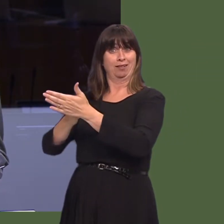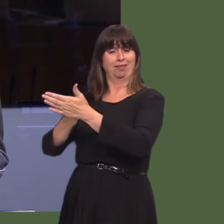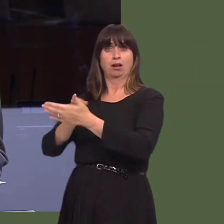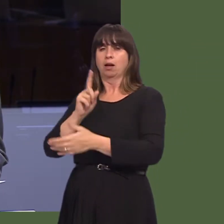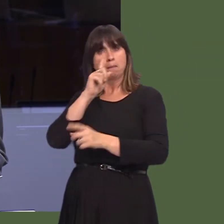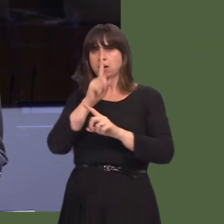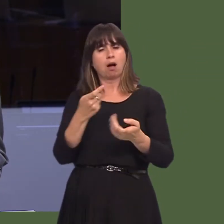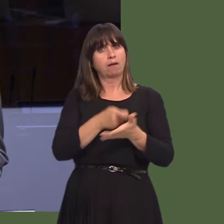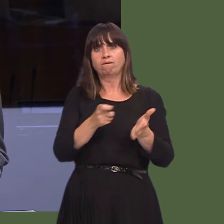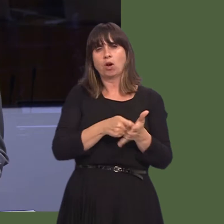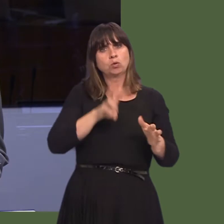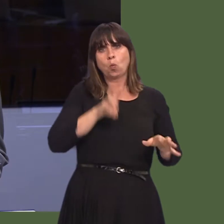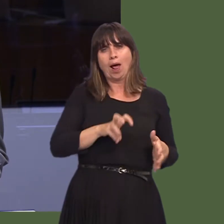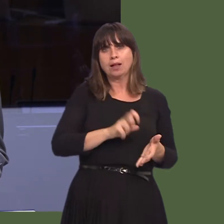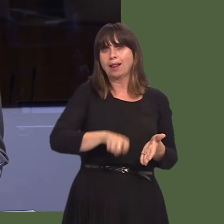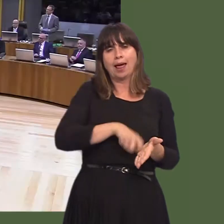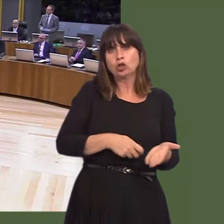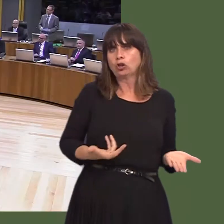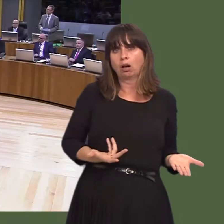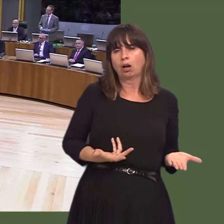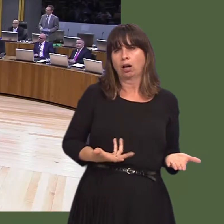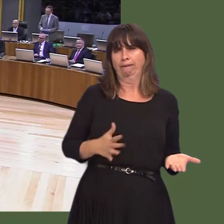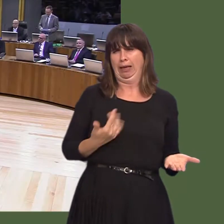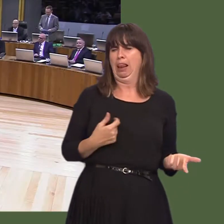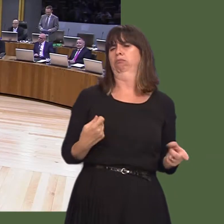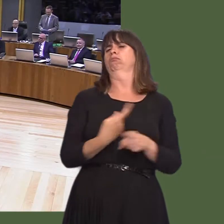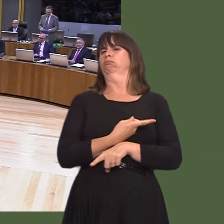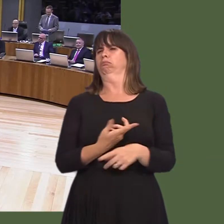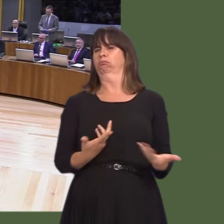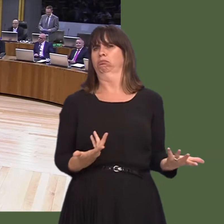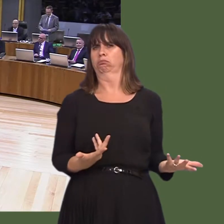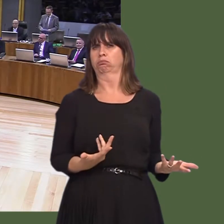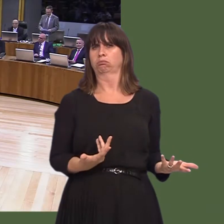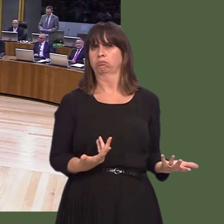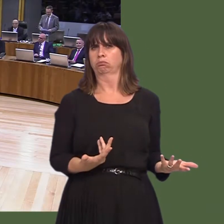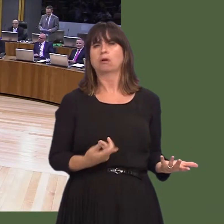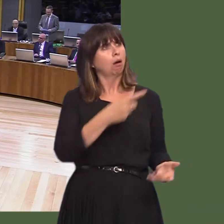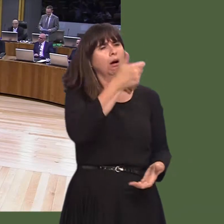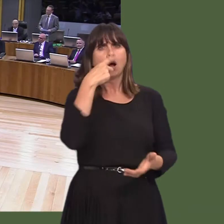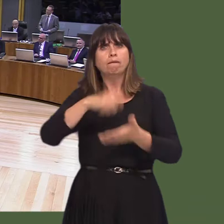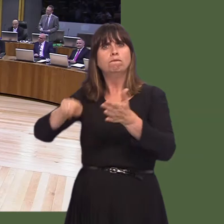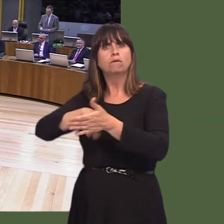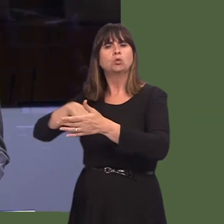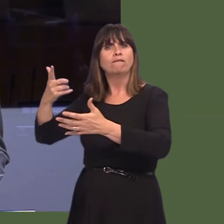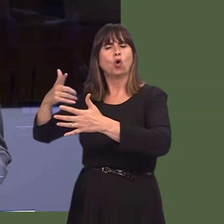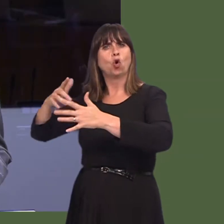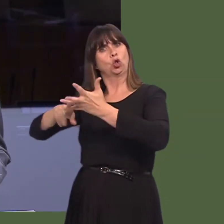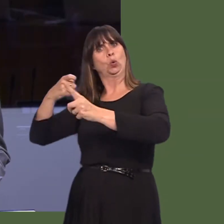So, this does seem to me to be an anomaly. Can I ask if you are aware of this issue?